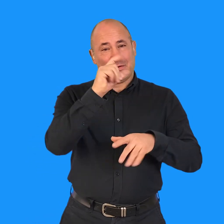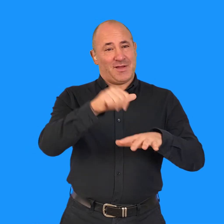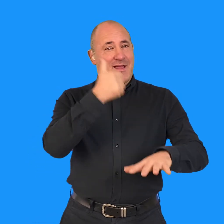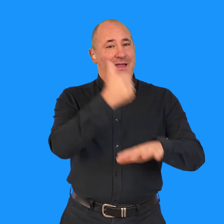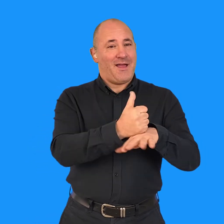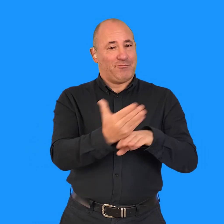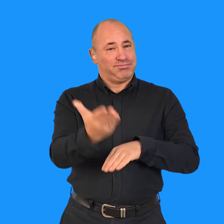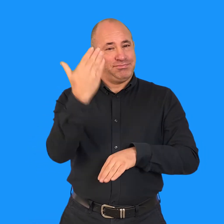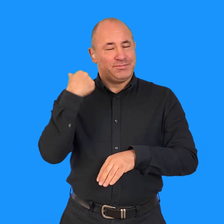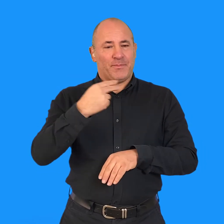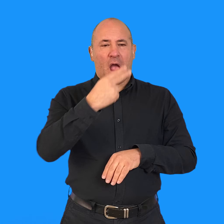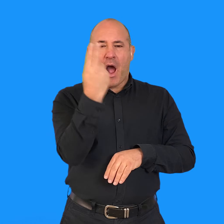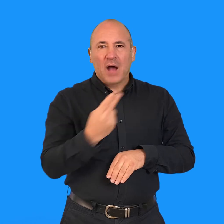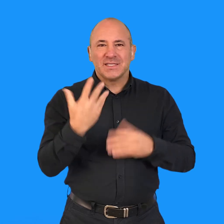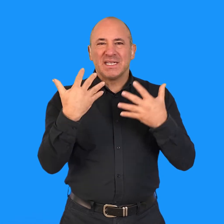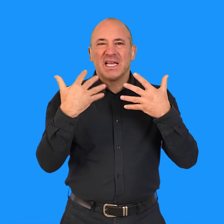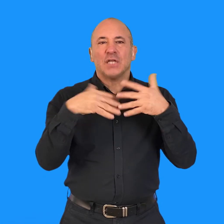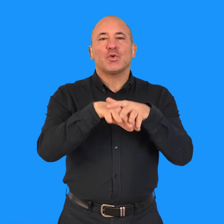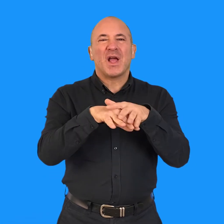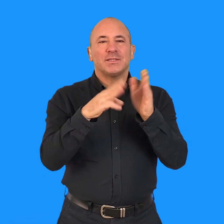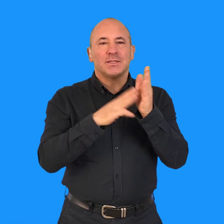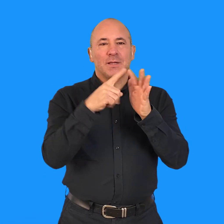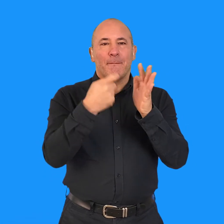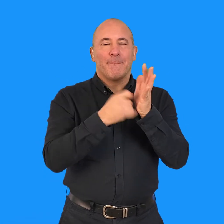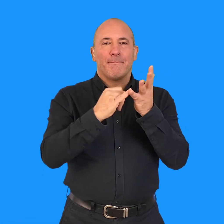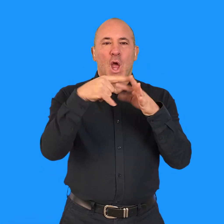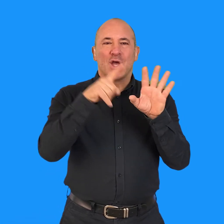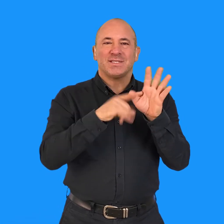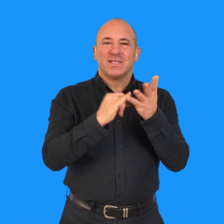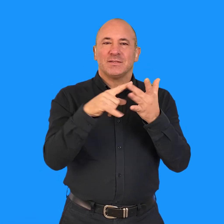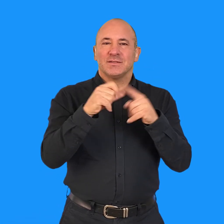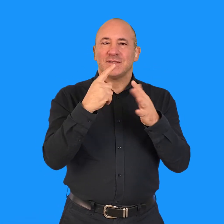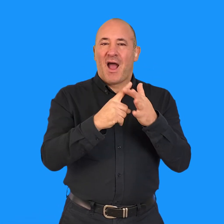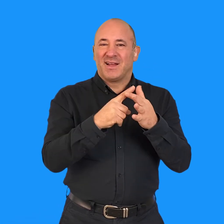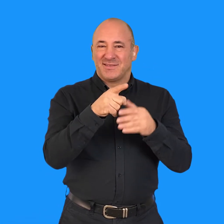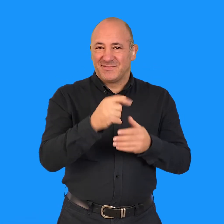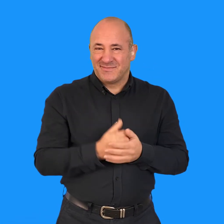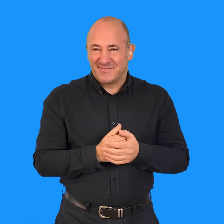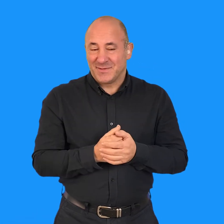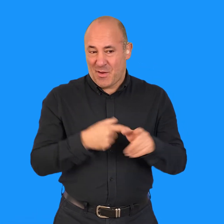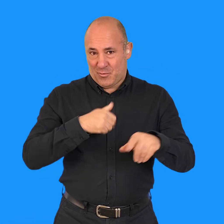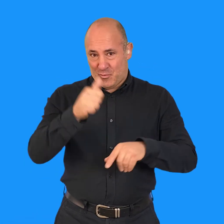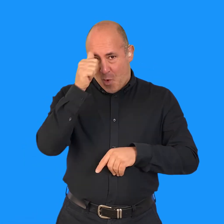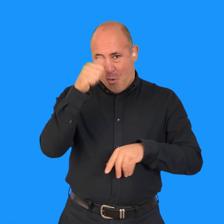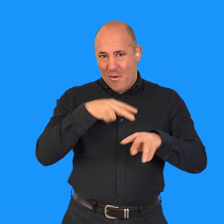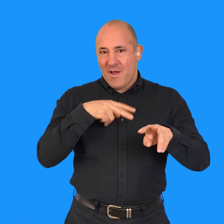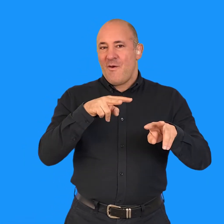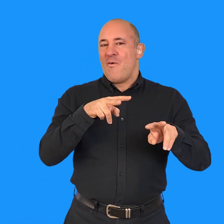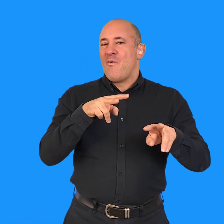that was one of the first founders of it back in the day, Arts Integrated Merseyside. So it is that thing of knowing that ...